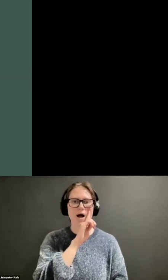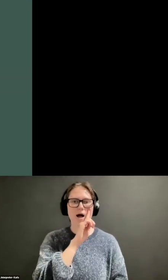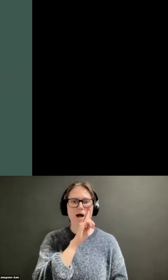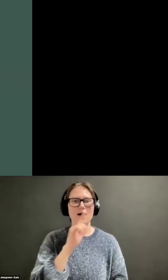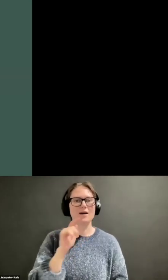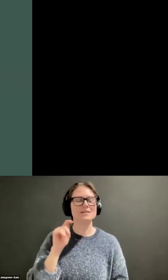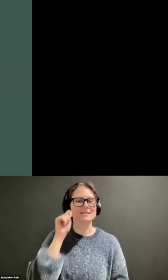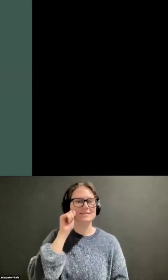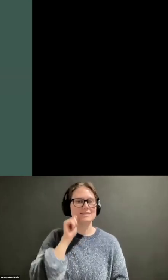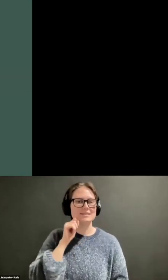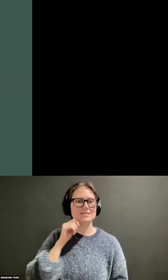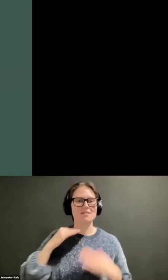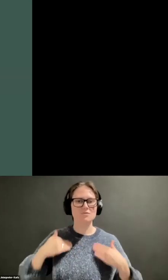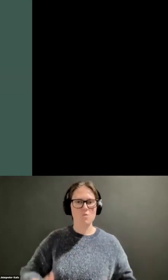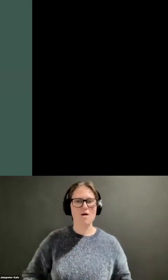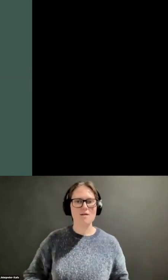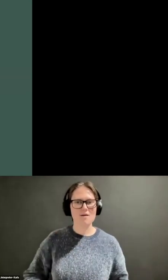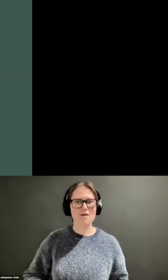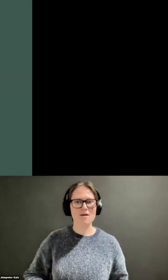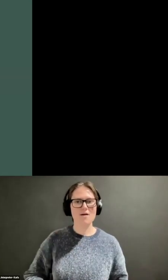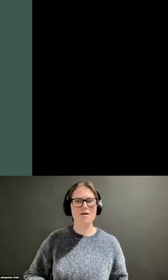and a pair of peach -colored headphones.